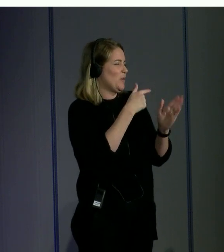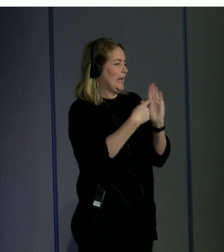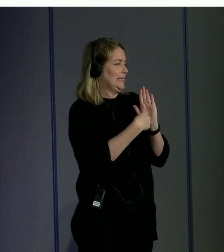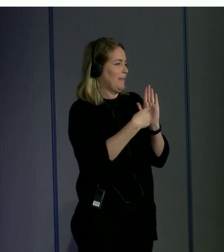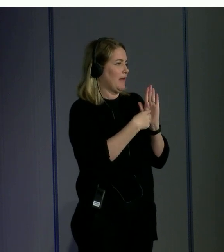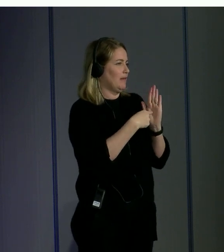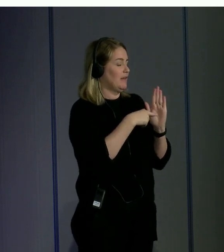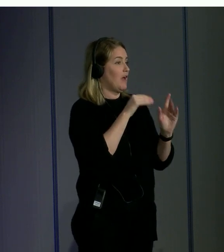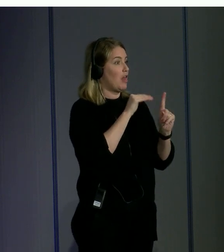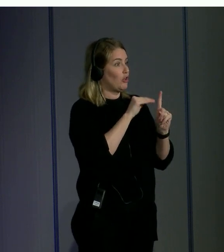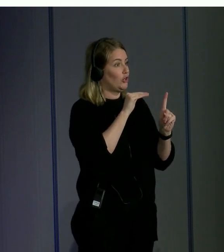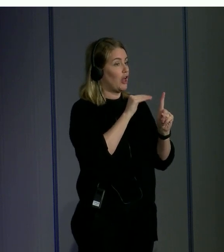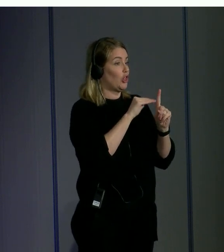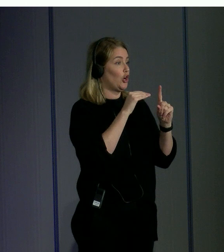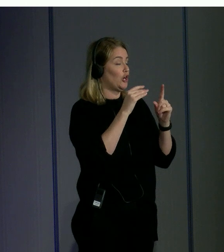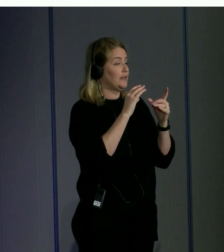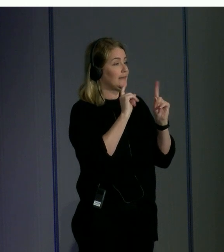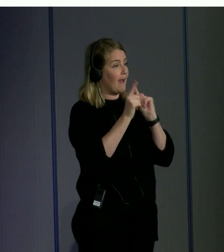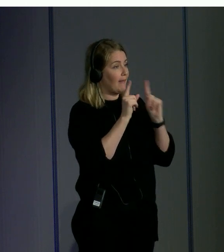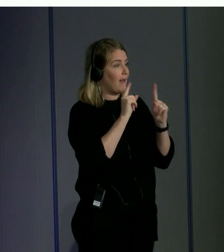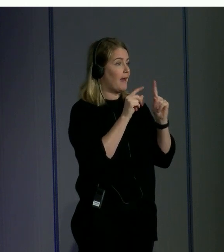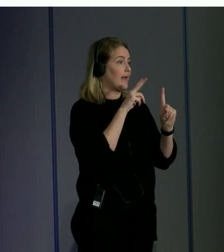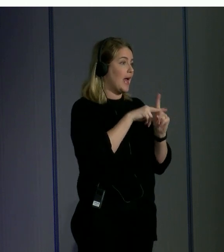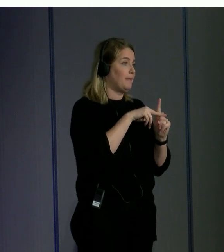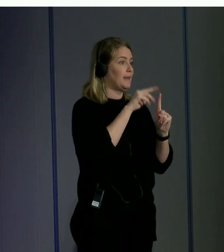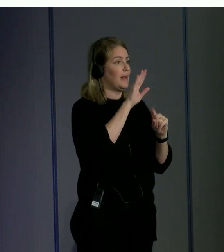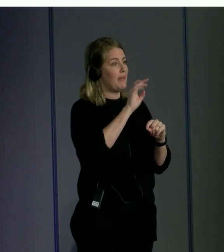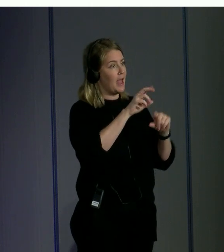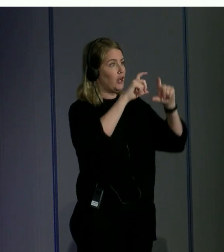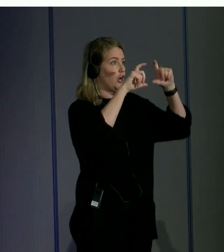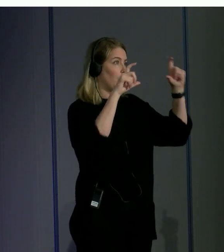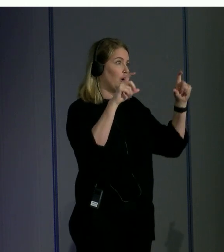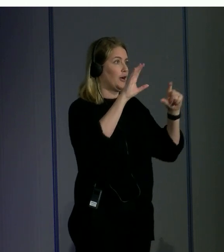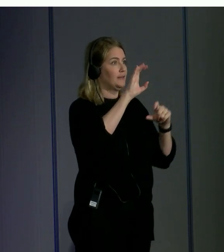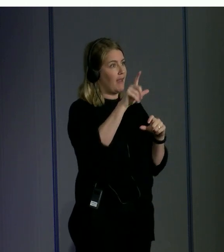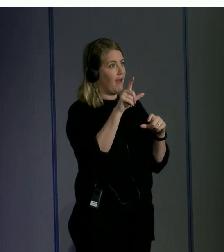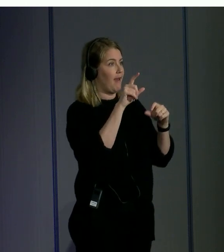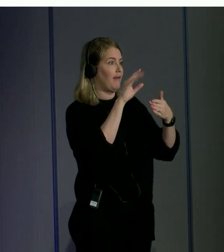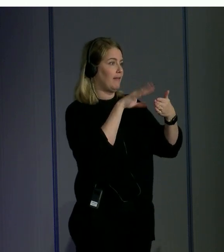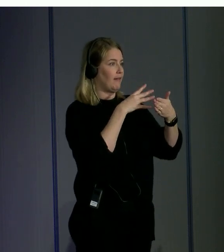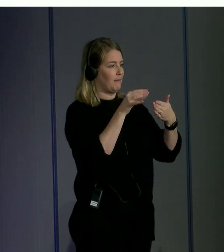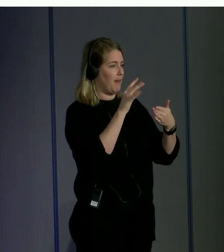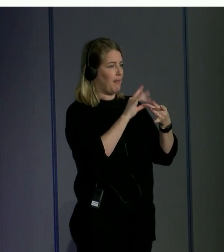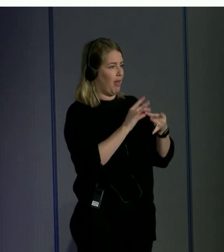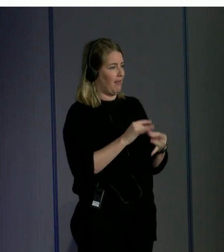Alert. Alert dialogue. Application. Article. Banner. Button.